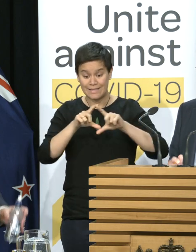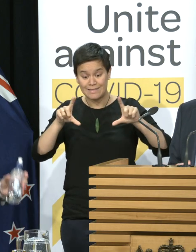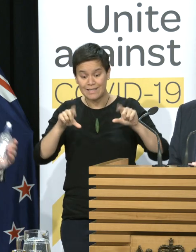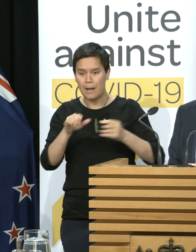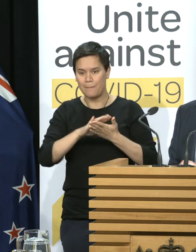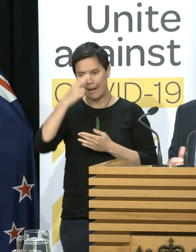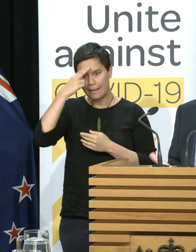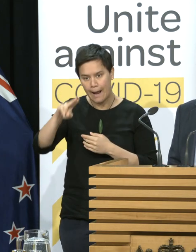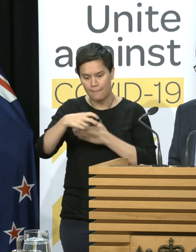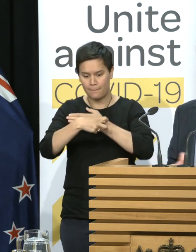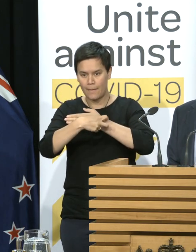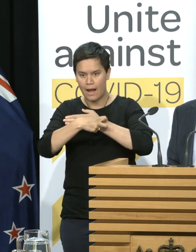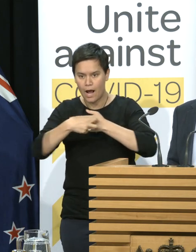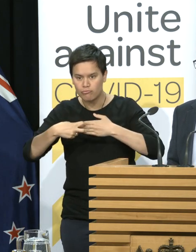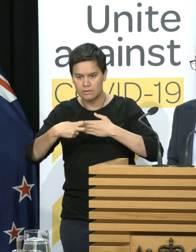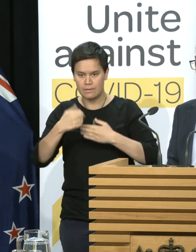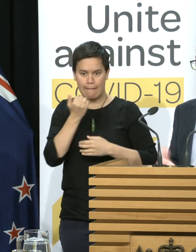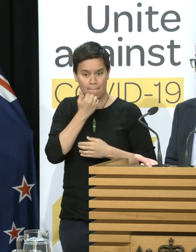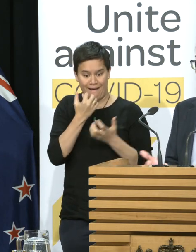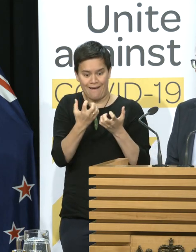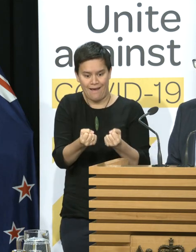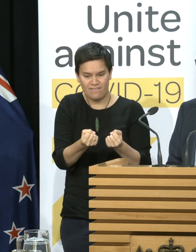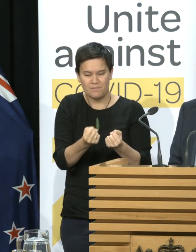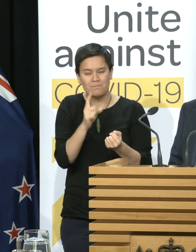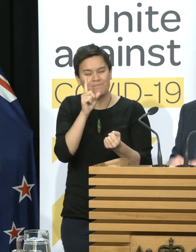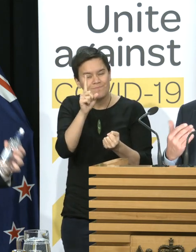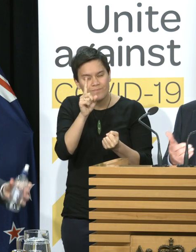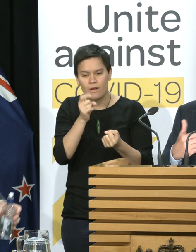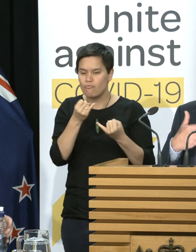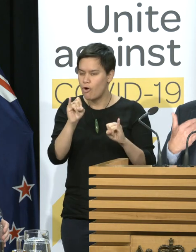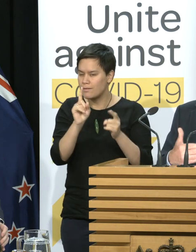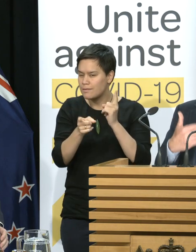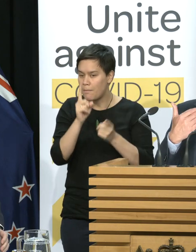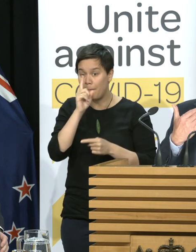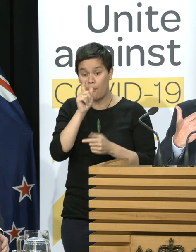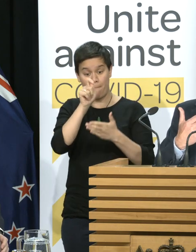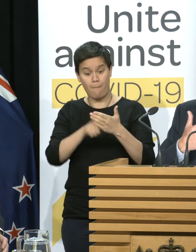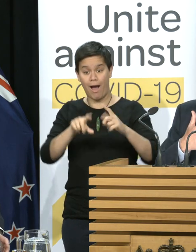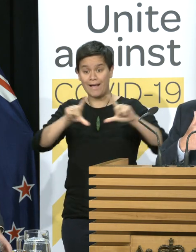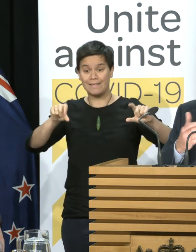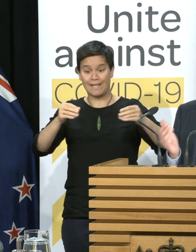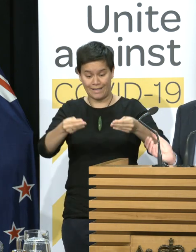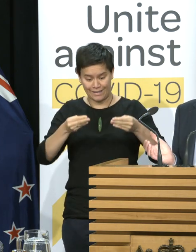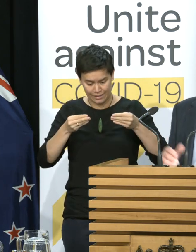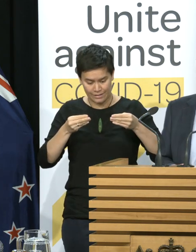The key thing that has worked well for us though is our public communications is reaching people through the media